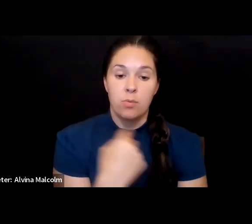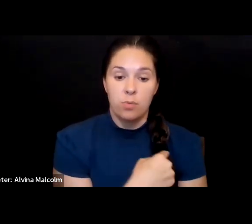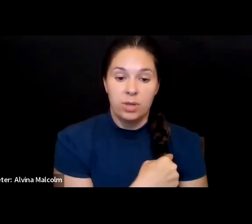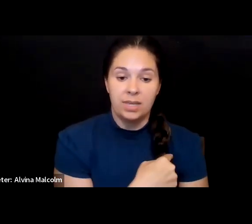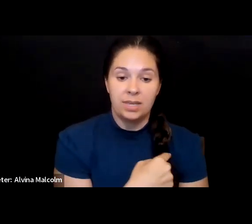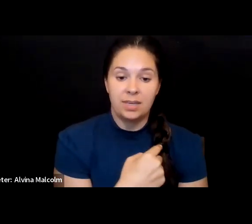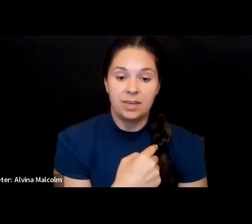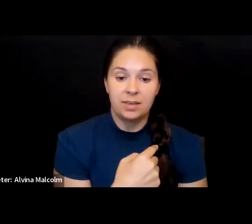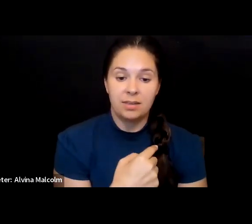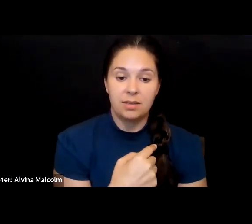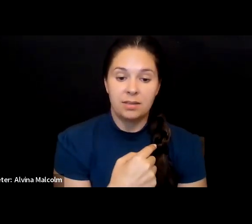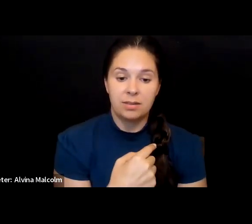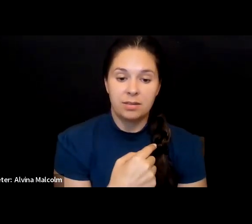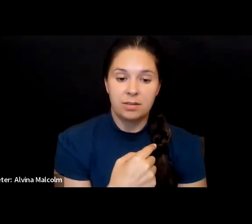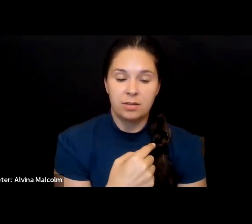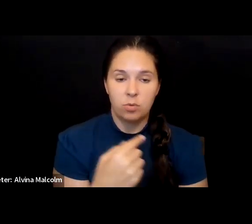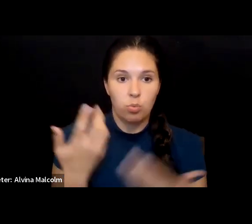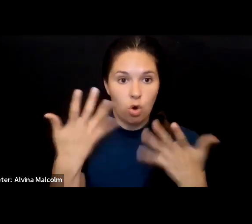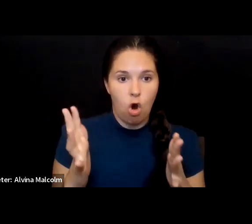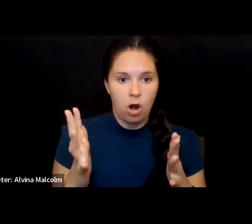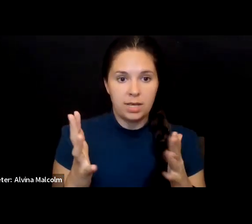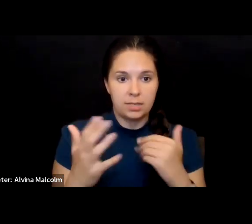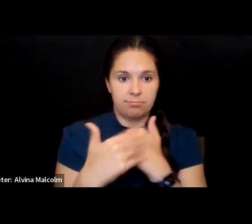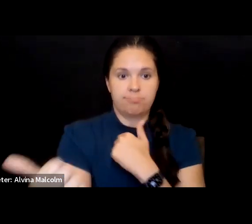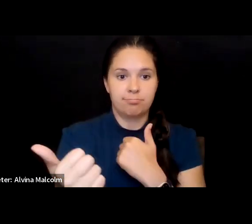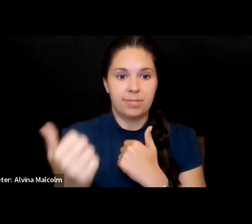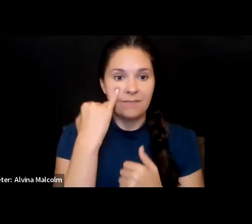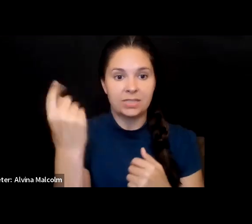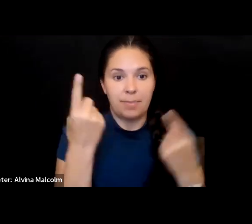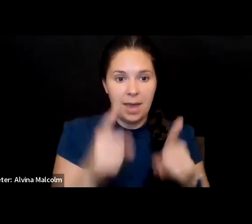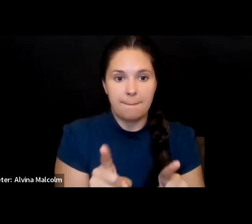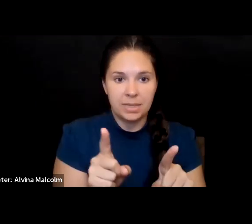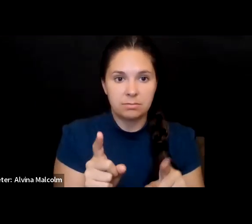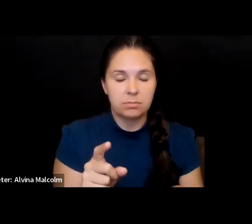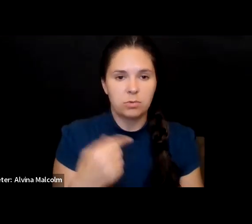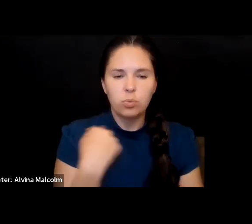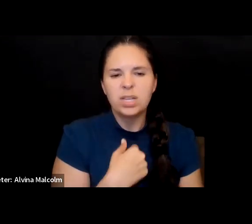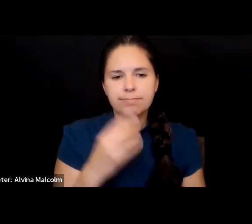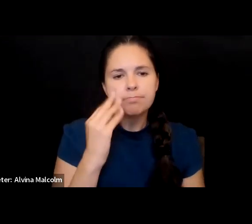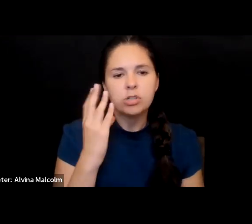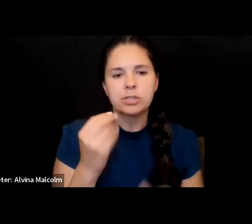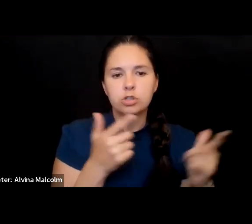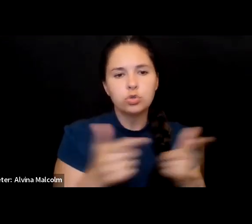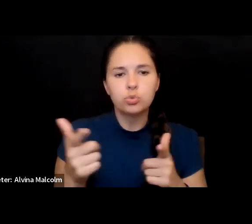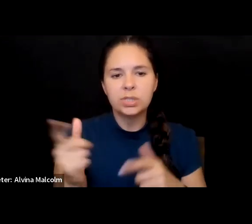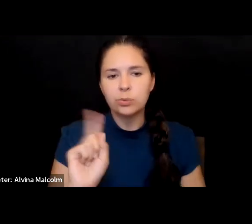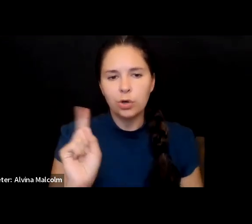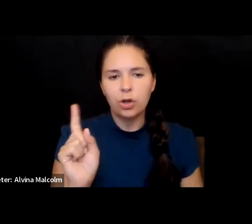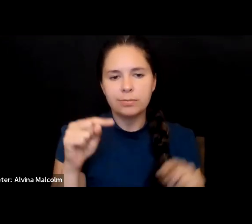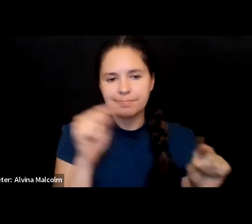the COVID response because we wanted to make sure that we were at the table if